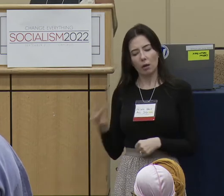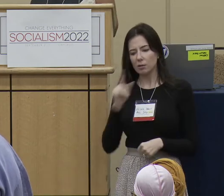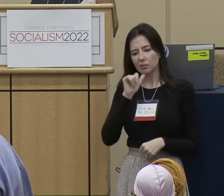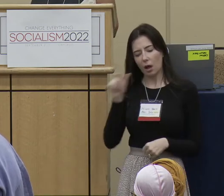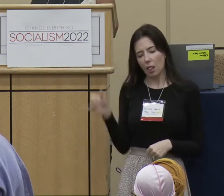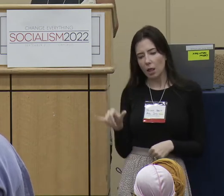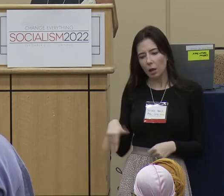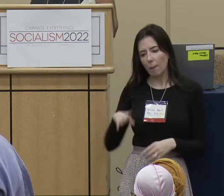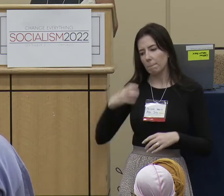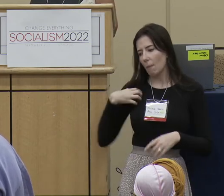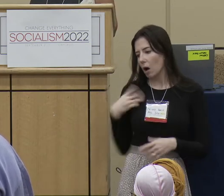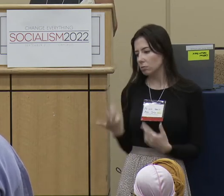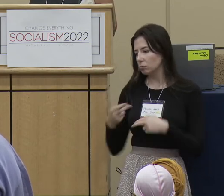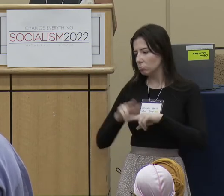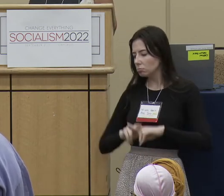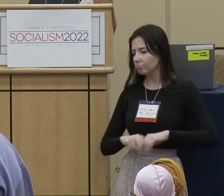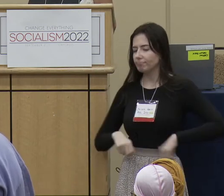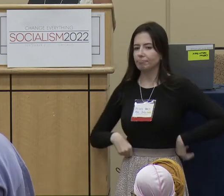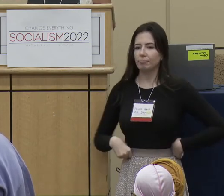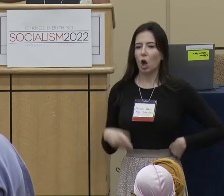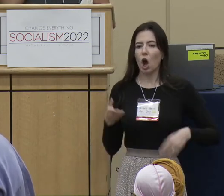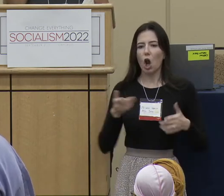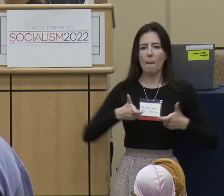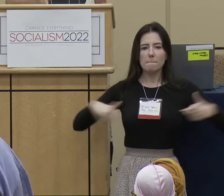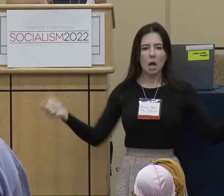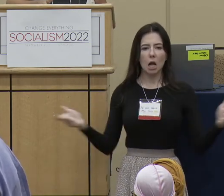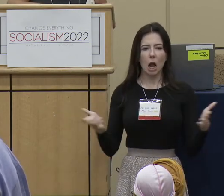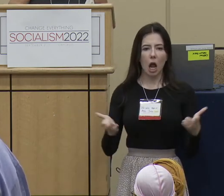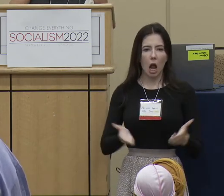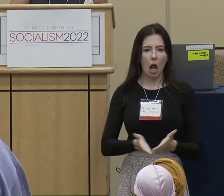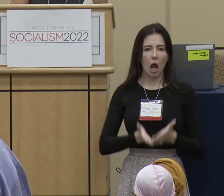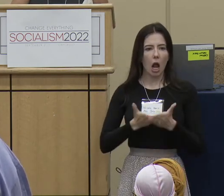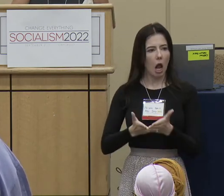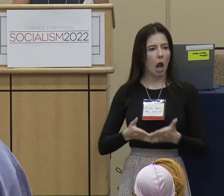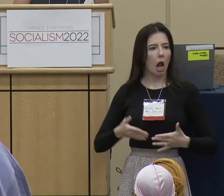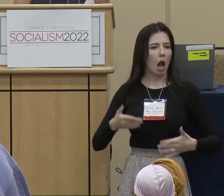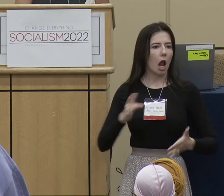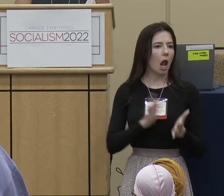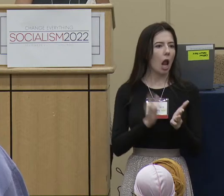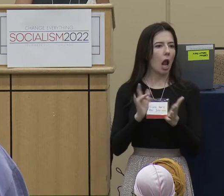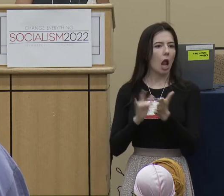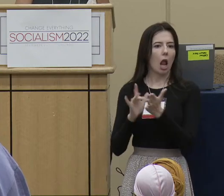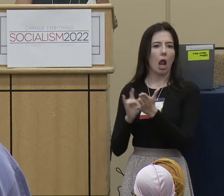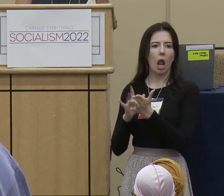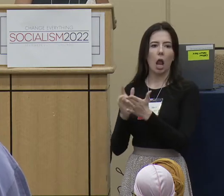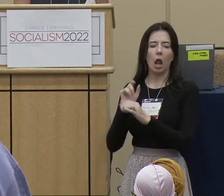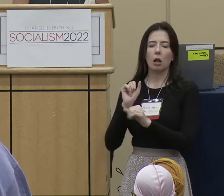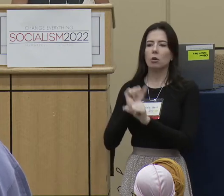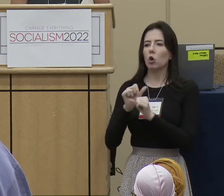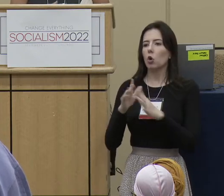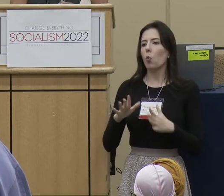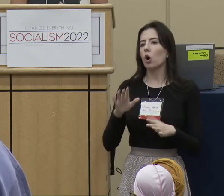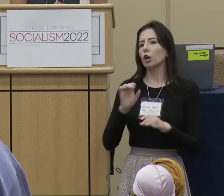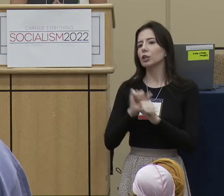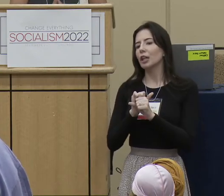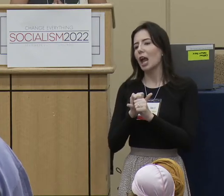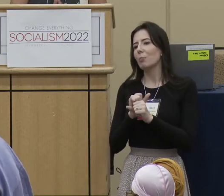for-profit businesses, but everybody works there. It's not like a boss sitting on a yacht somewhere and exploiting